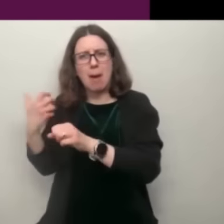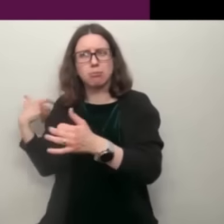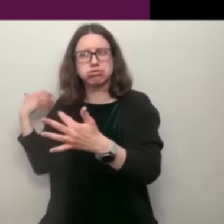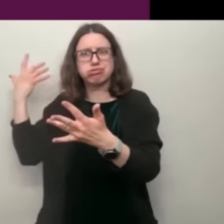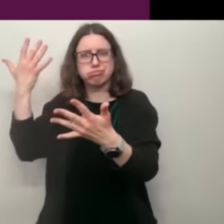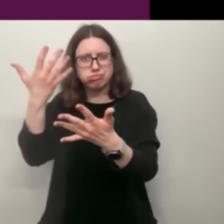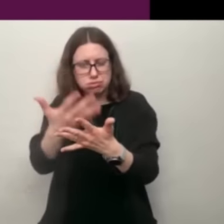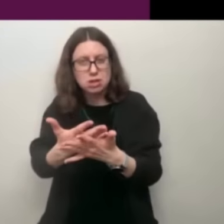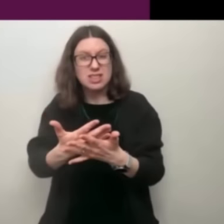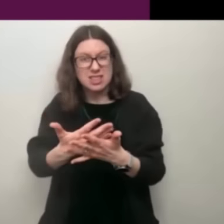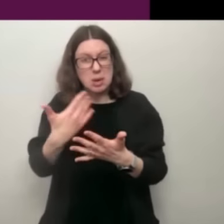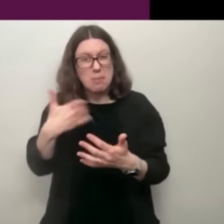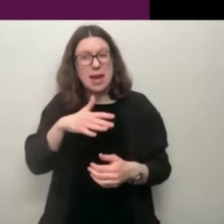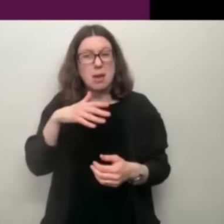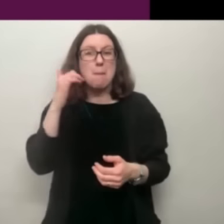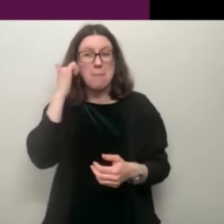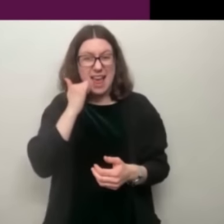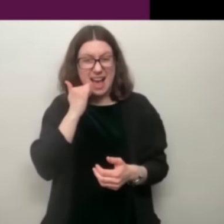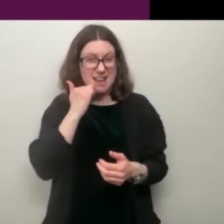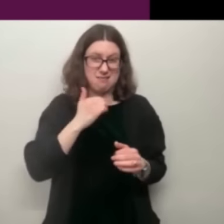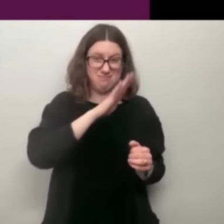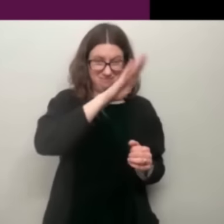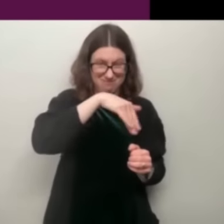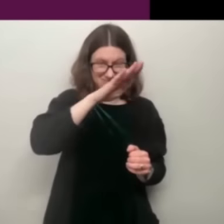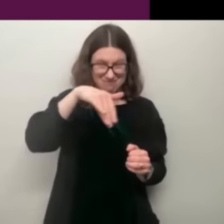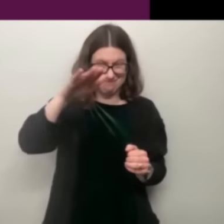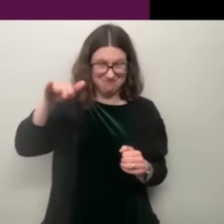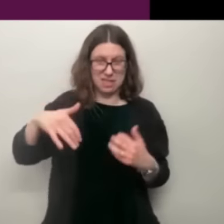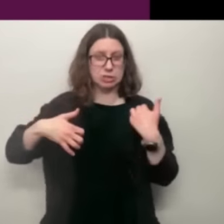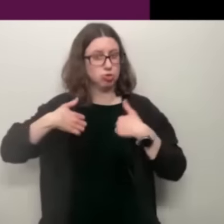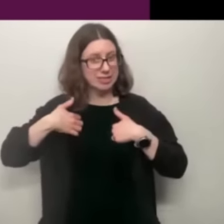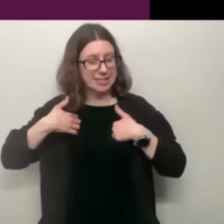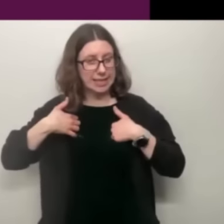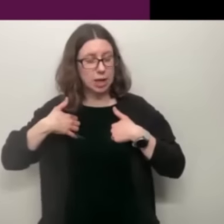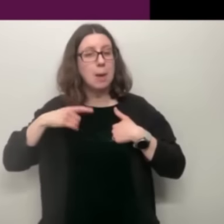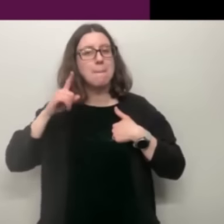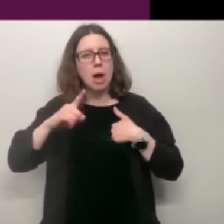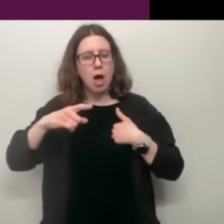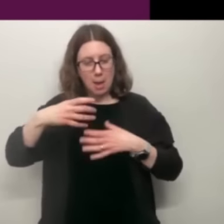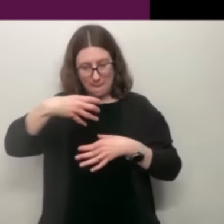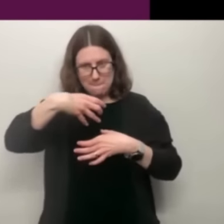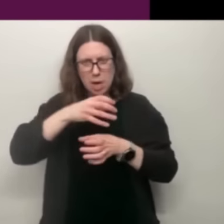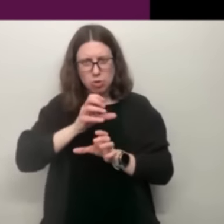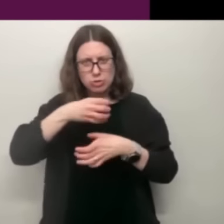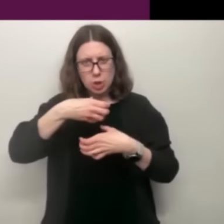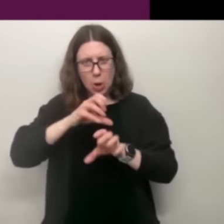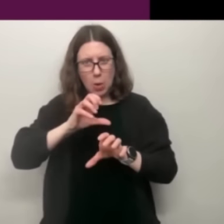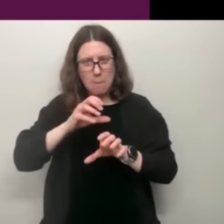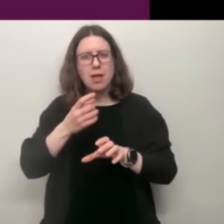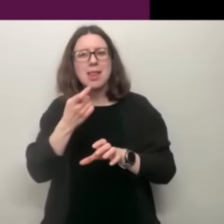provided a possible answer to that, under the microscope. It was possible to see several reapplications of this sort